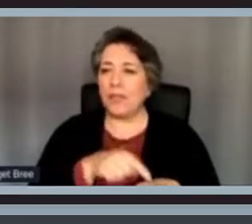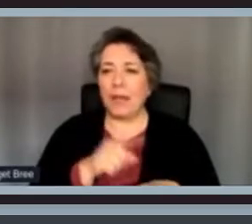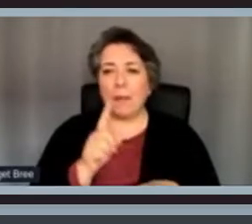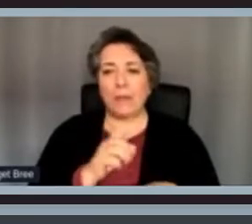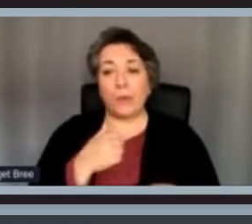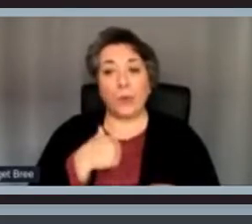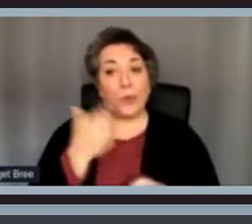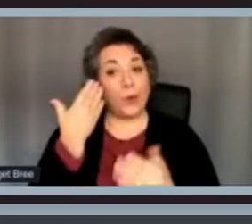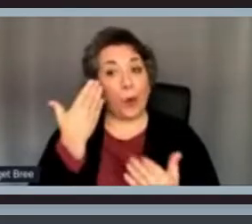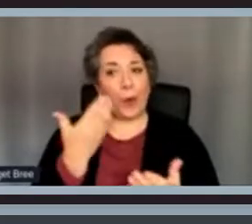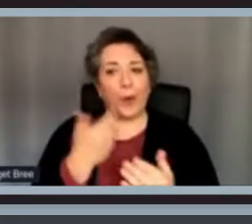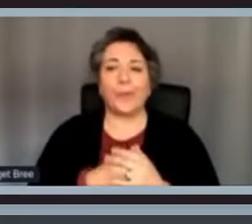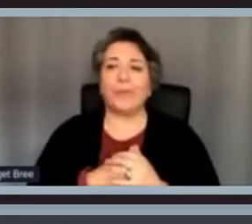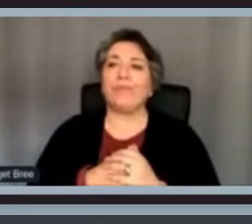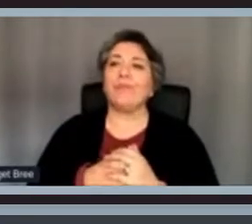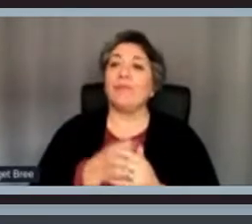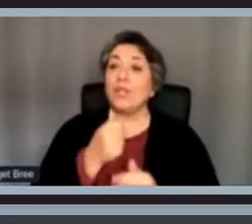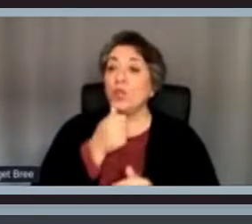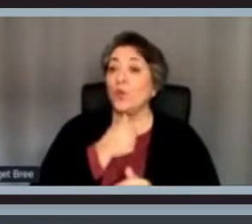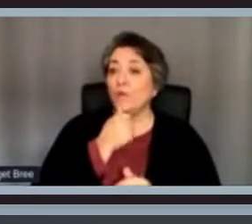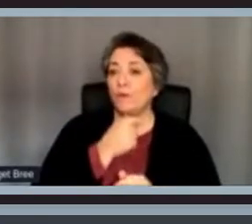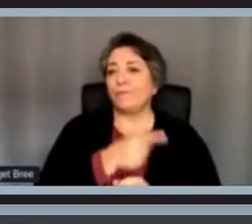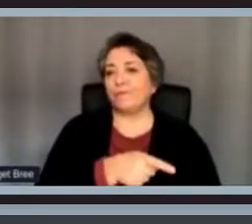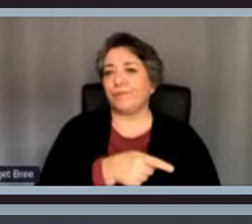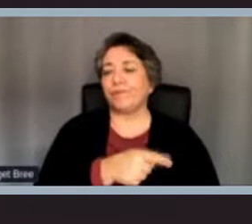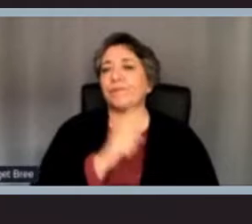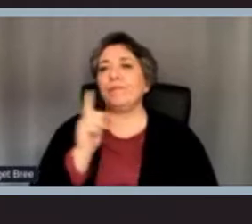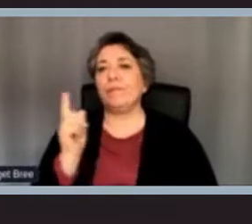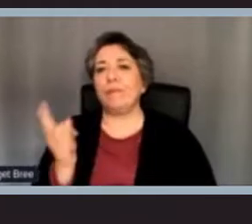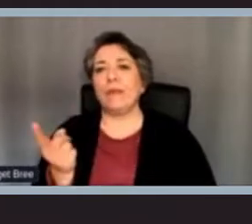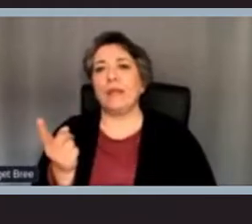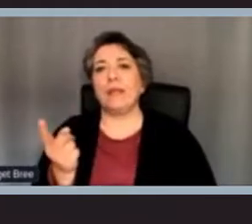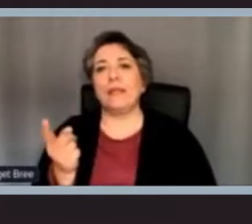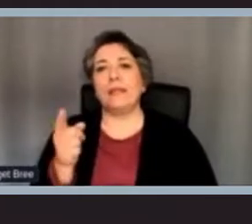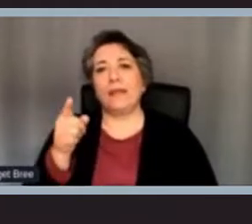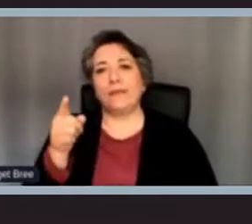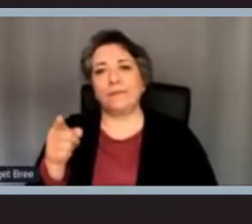I think that's a really useful tool. I'm going back to my slides now.